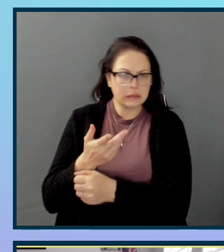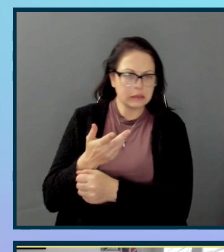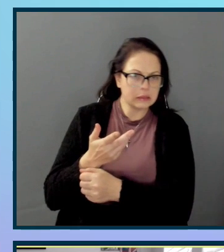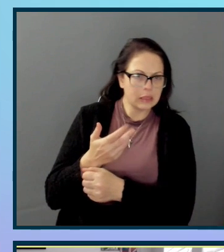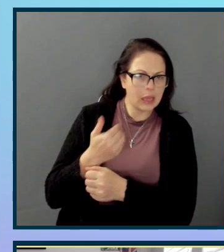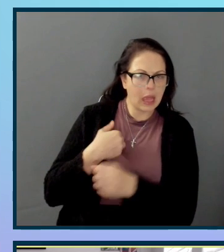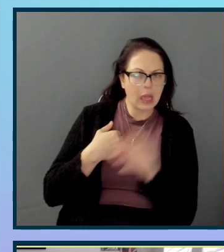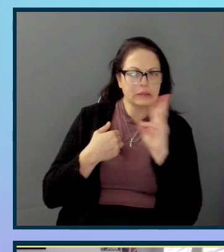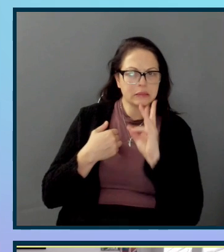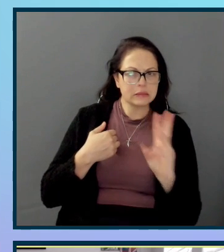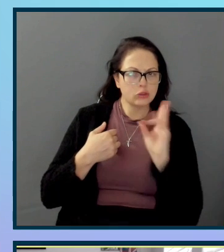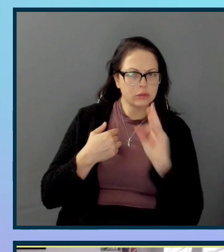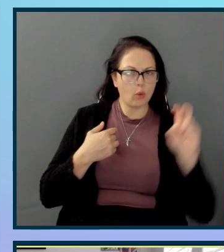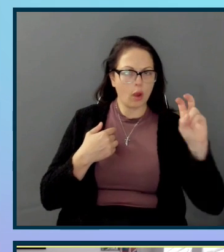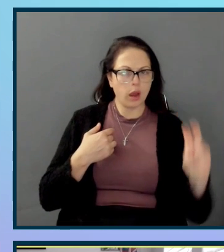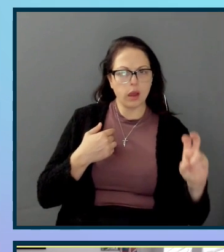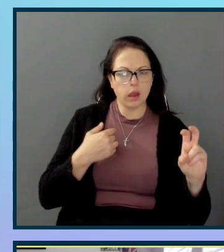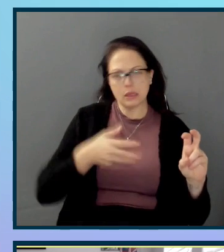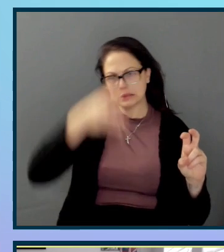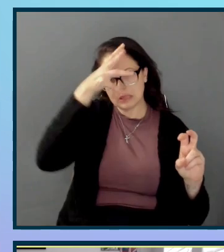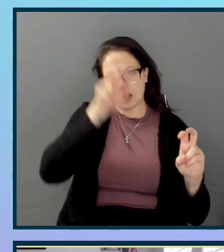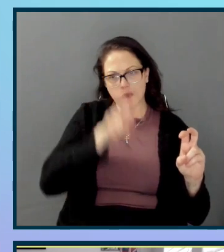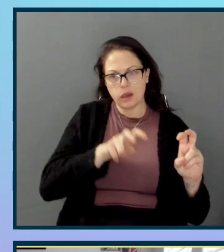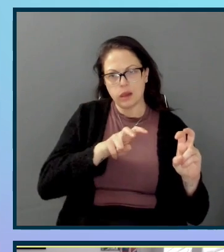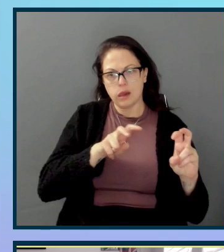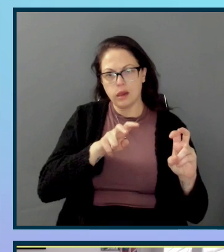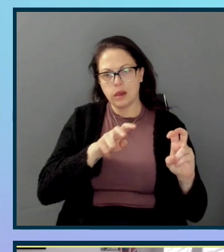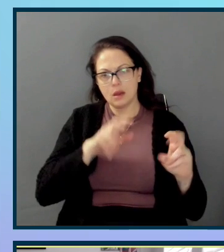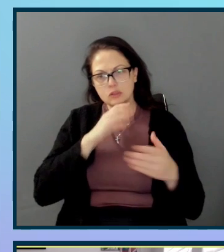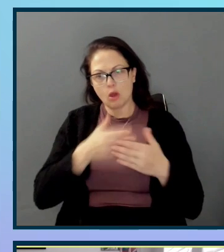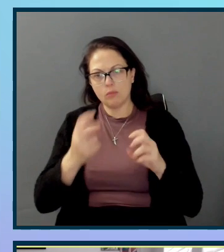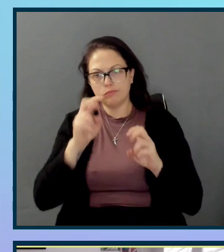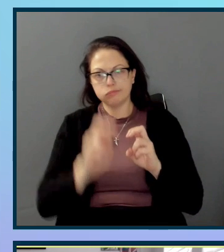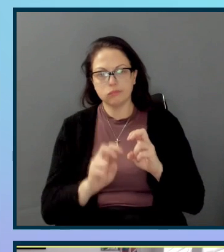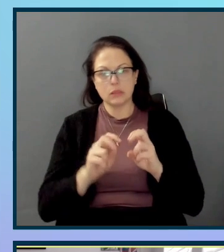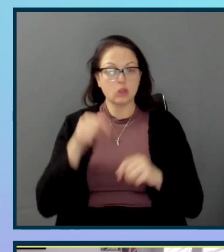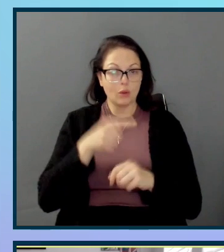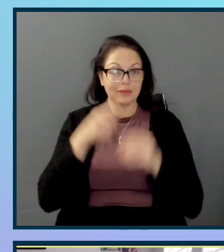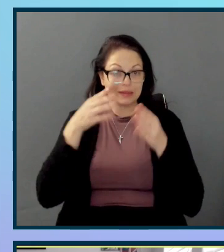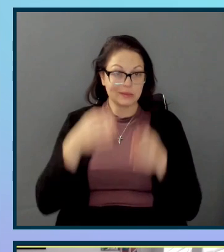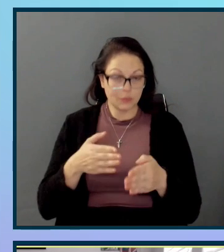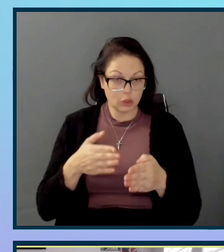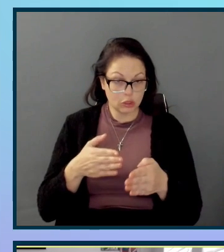sitting near him doing her homework. So this individual is heavily distracted.